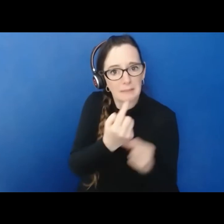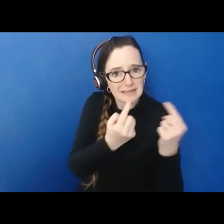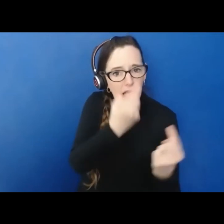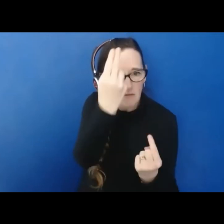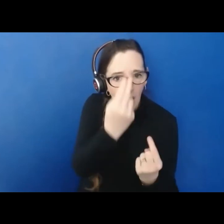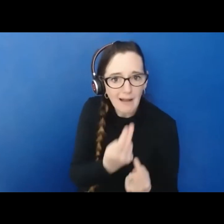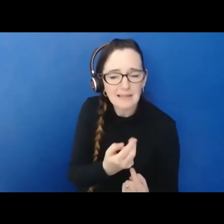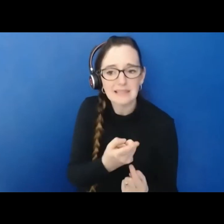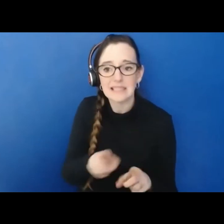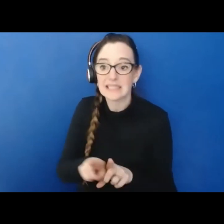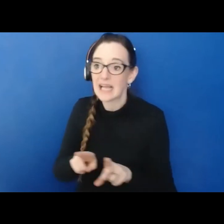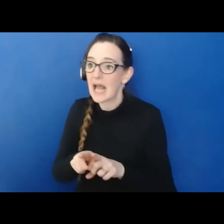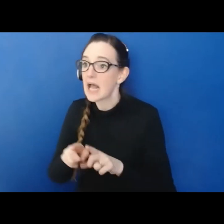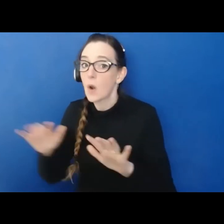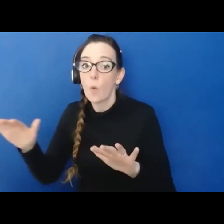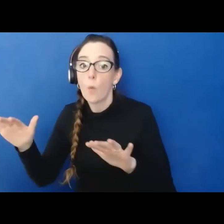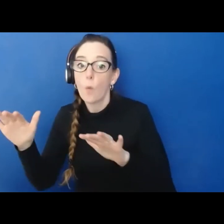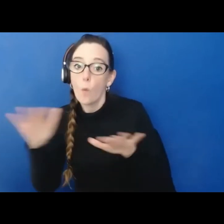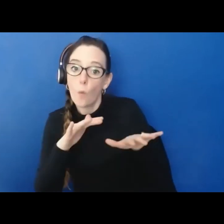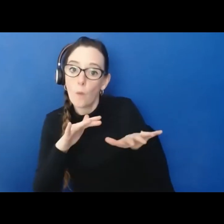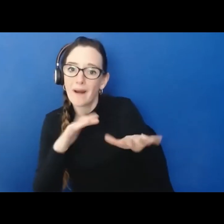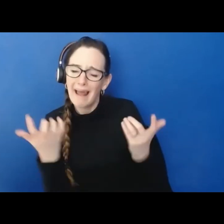people that it helps and how we can, throughout that,